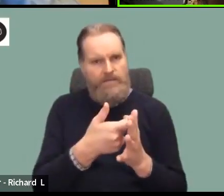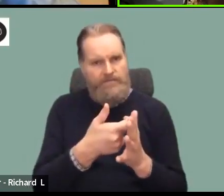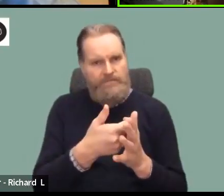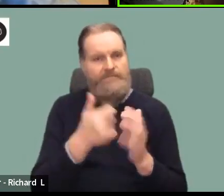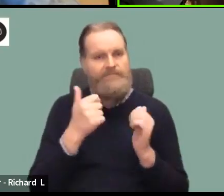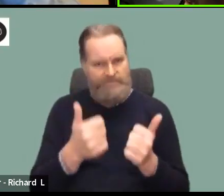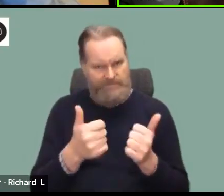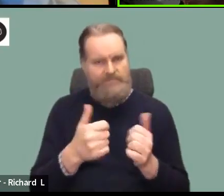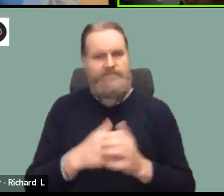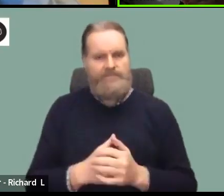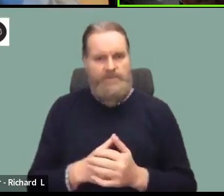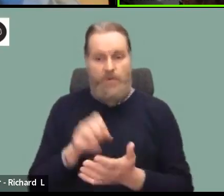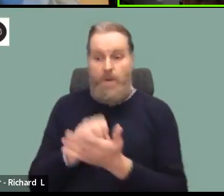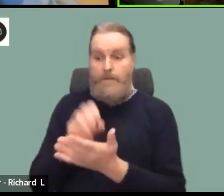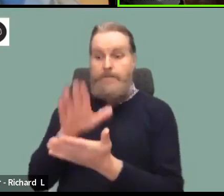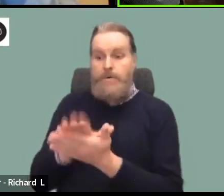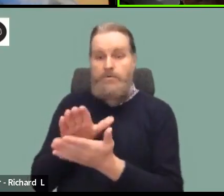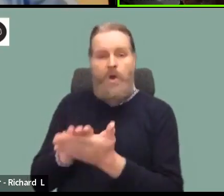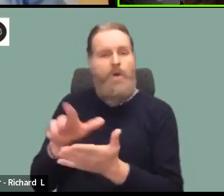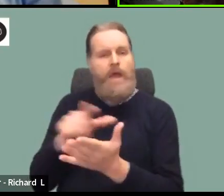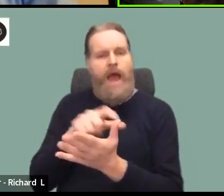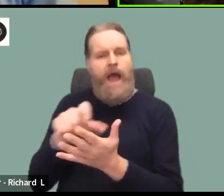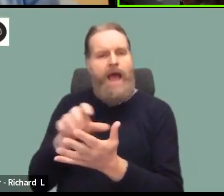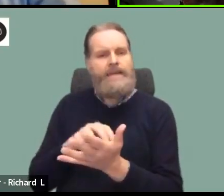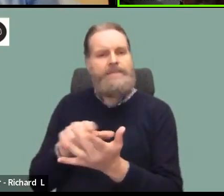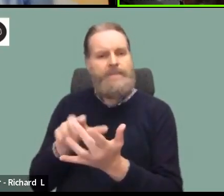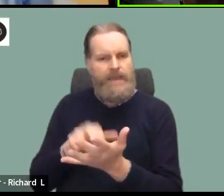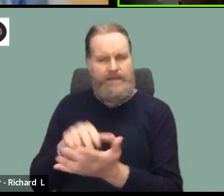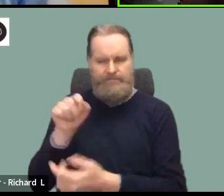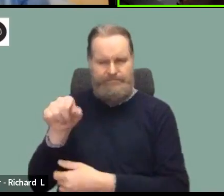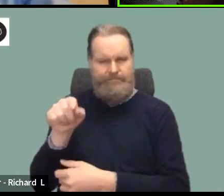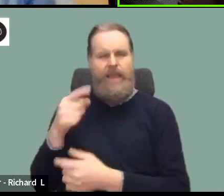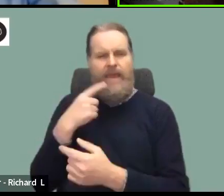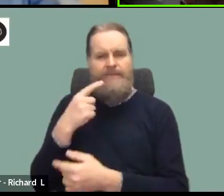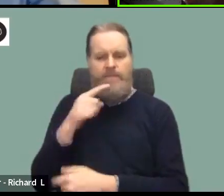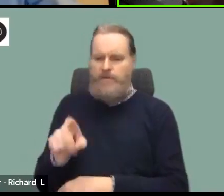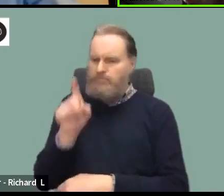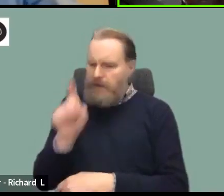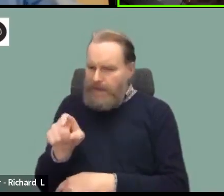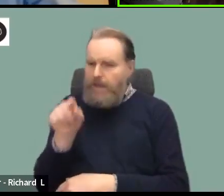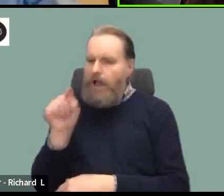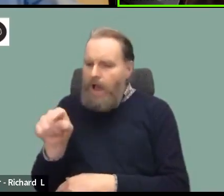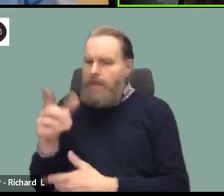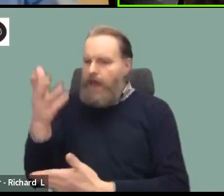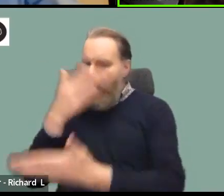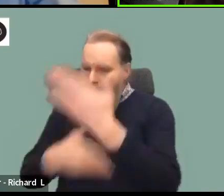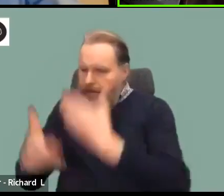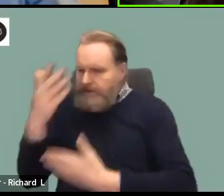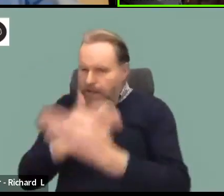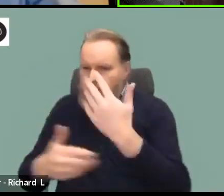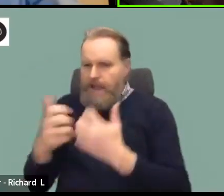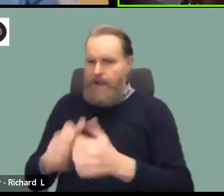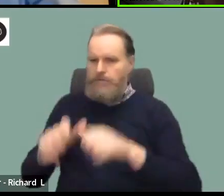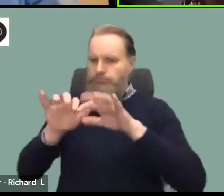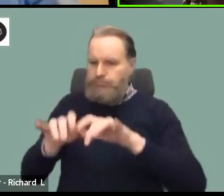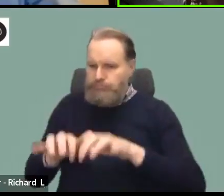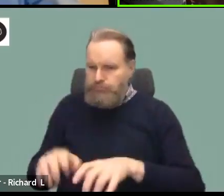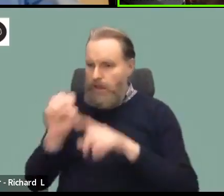therefore to mark. rk is via the admin rk is via the admins who will be putting instructions on the middle putting instructions on the, on screen screen in terms of how you screen in terms of how you felt